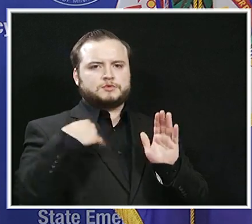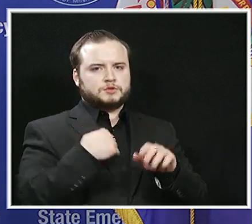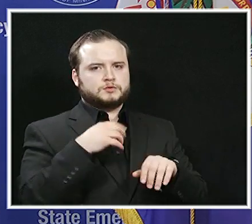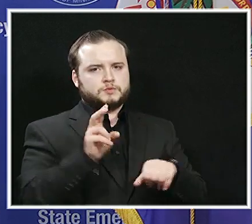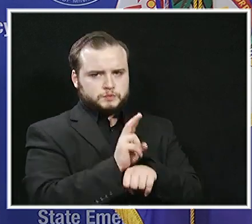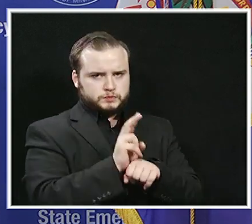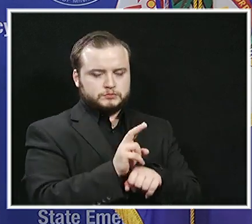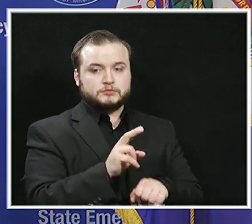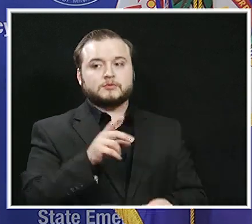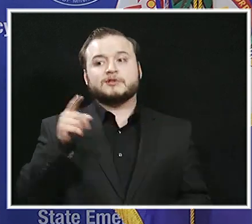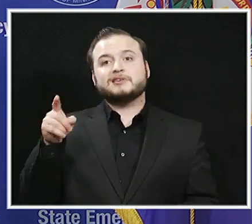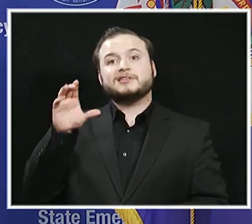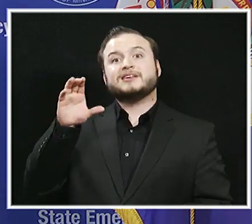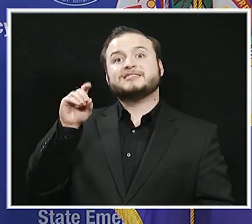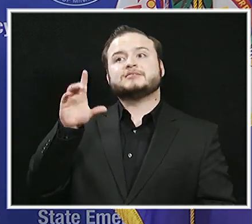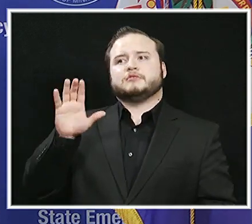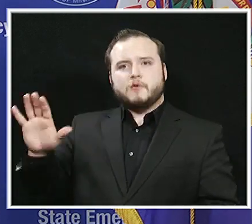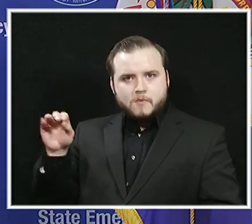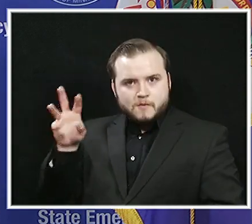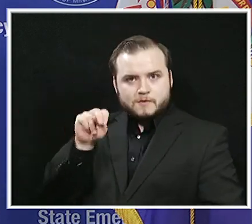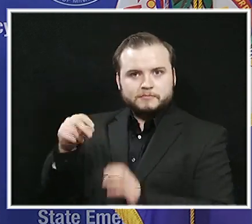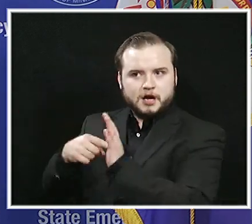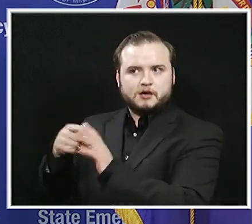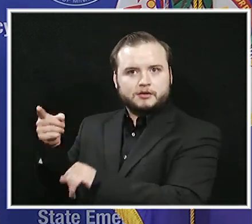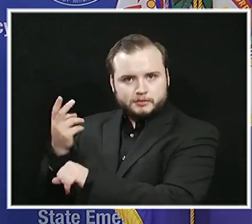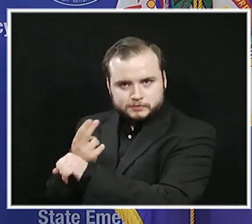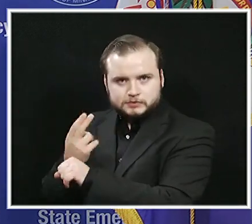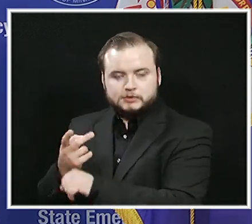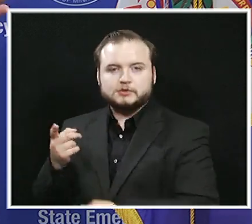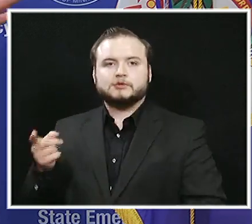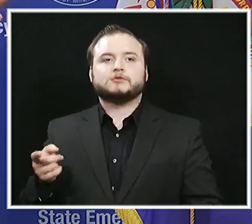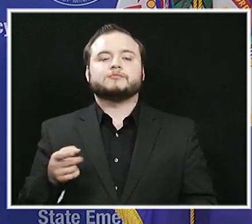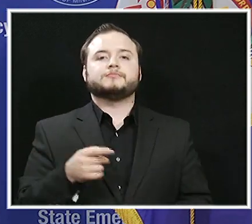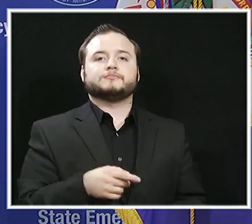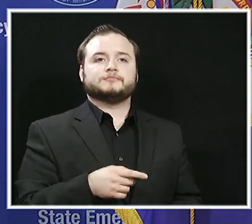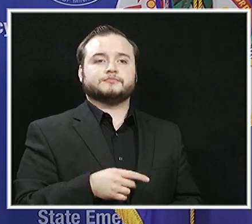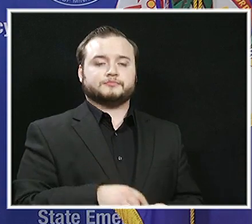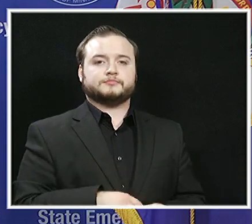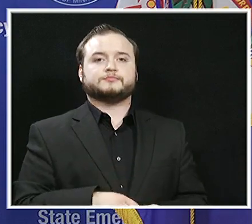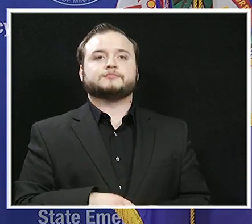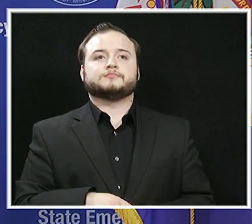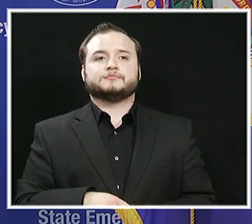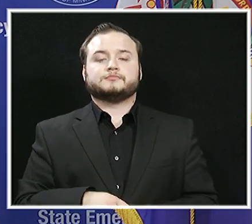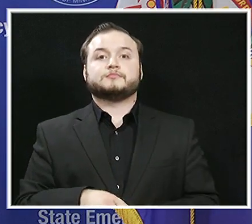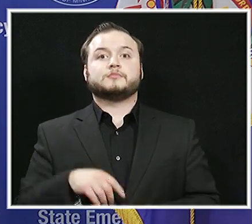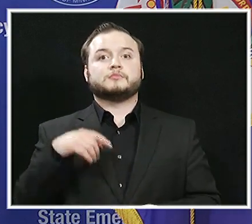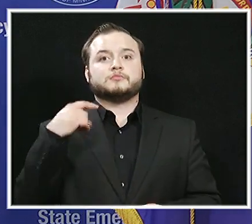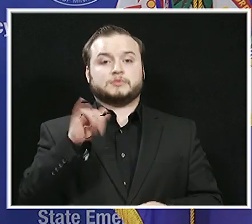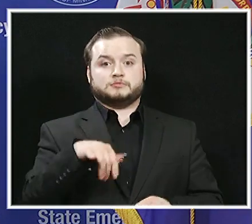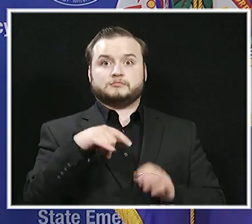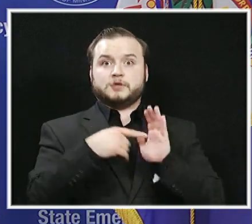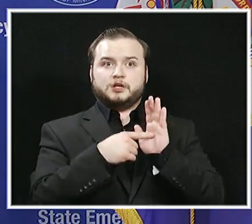No, it's one data point that we certainly use. There's many of them out there now. CDC has theirs, we look at other -- it's one data